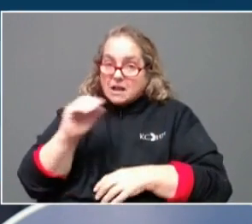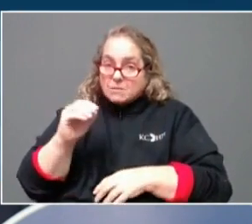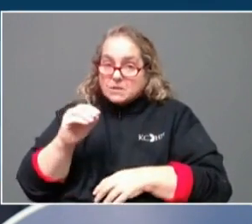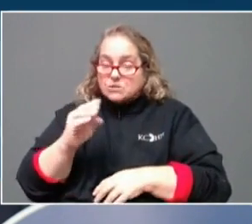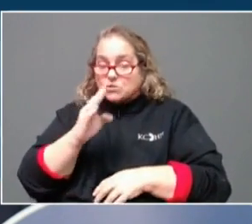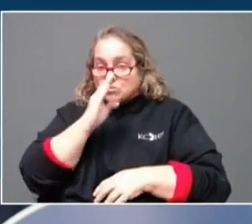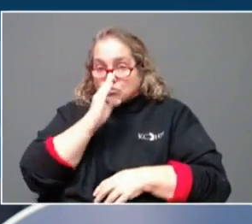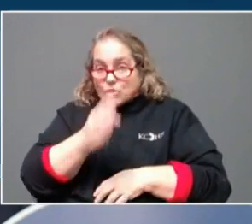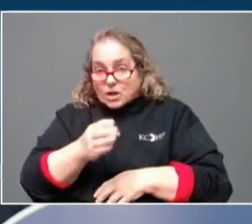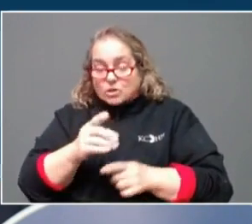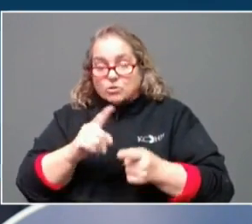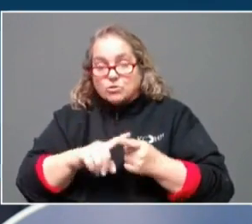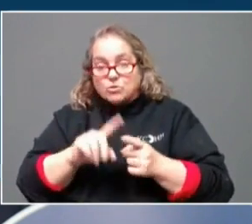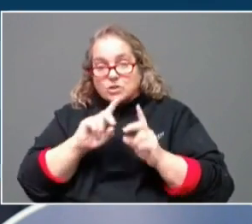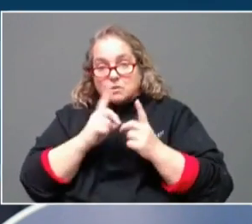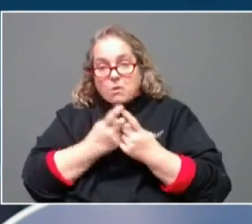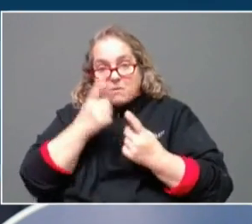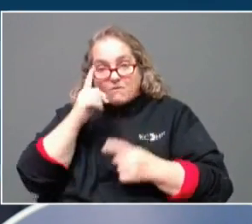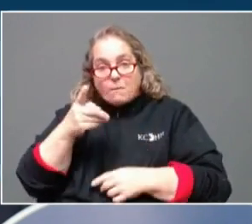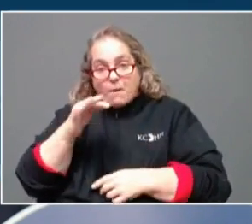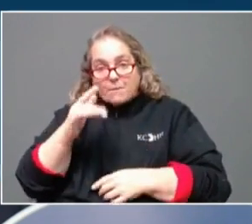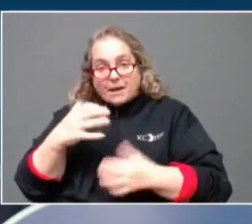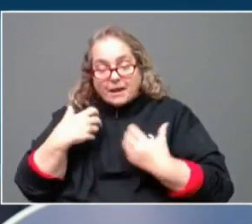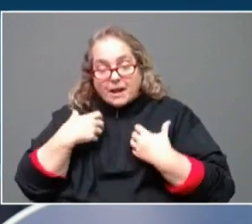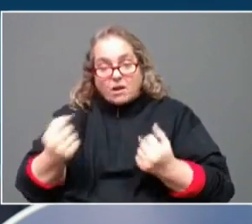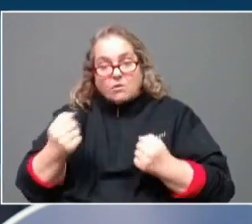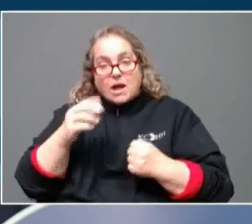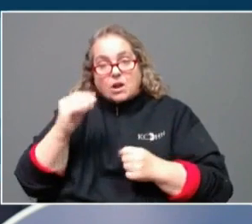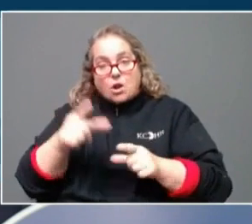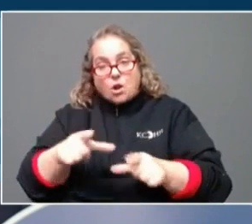the department for public health or the local health departments over a five